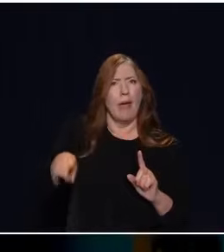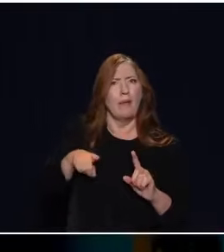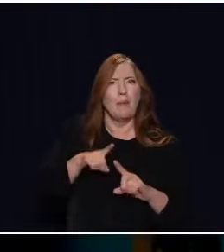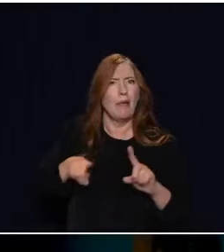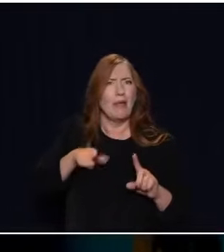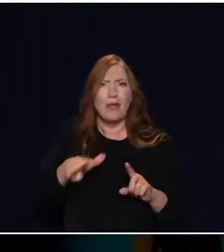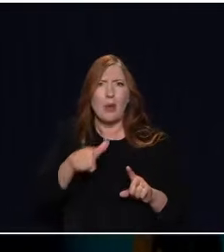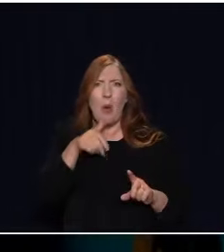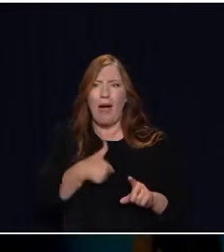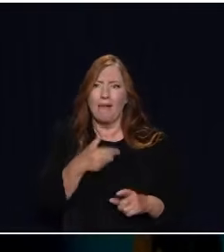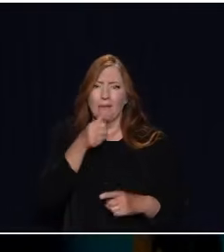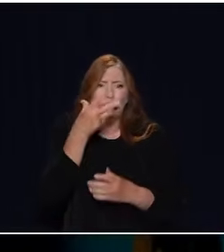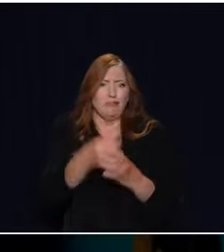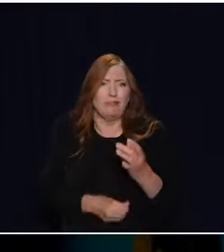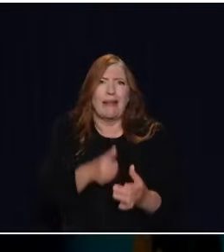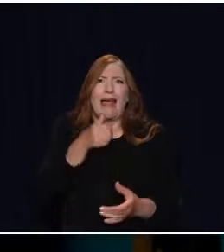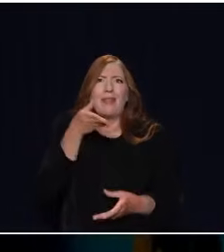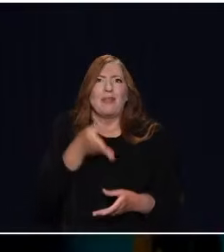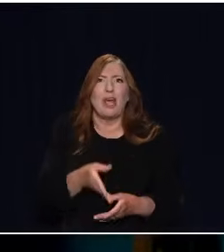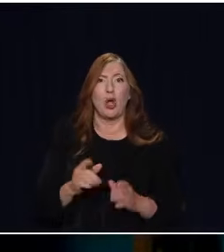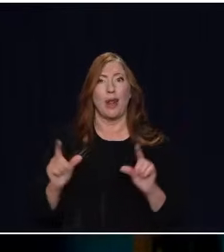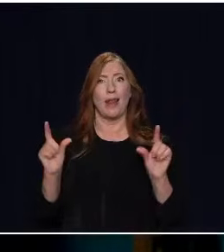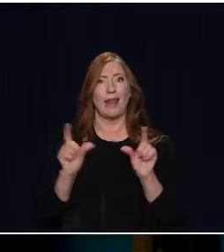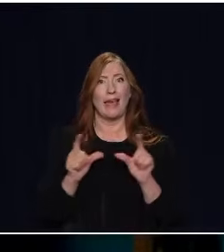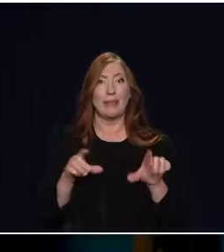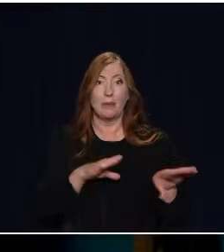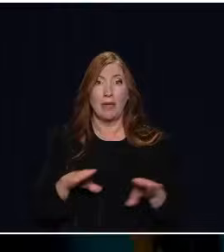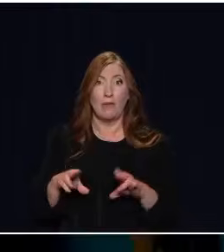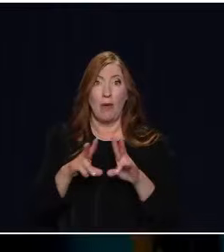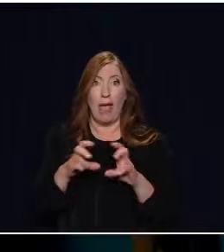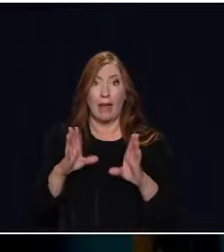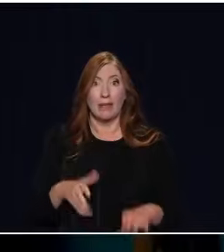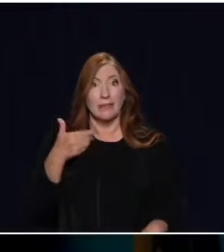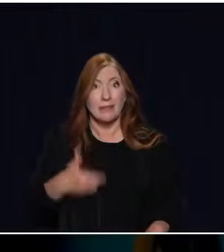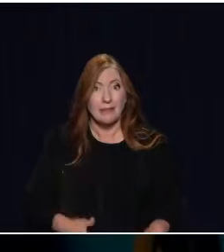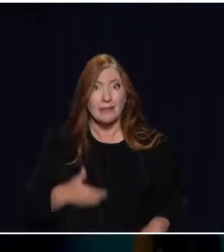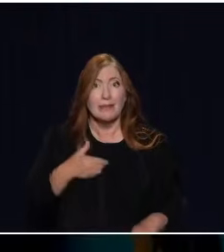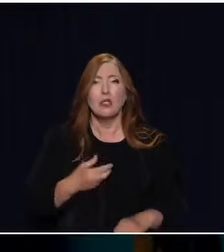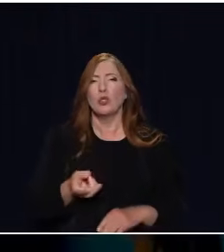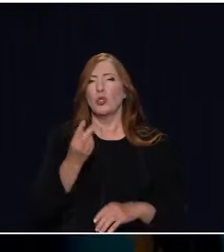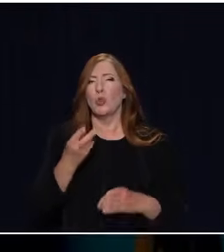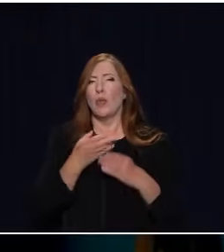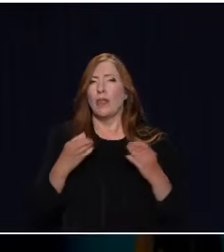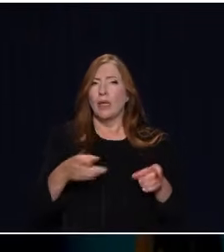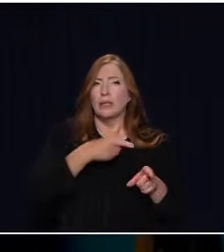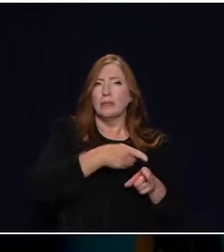THAT THEY ARE BEING DEMANDED AND